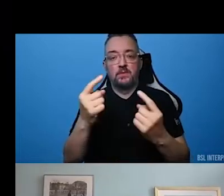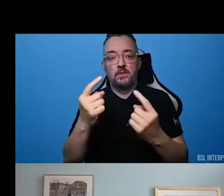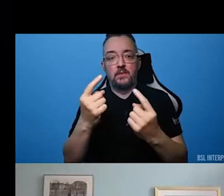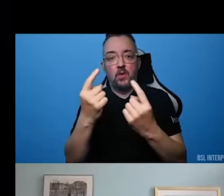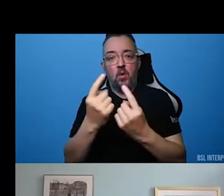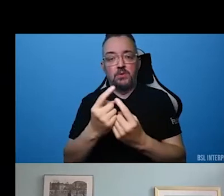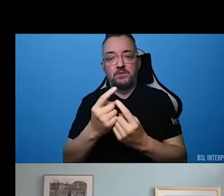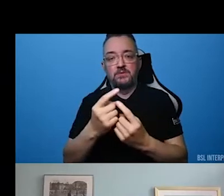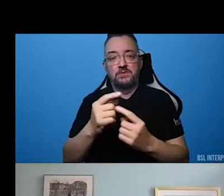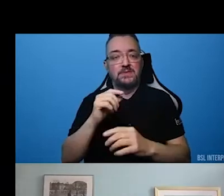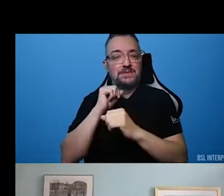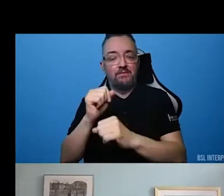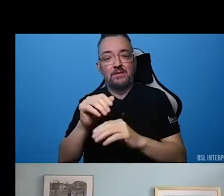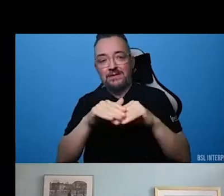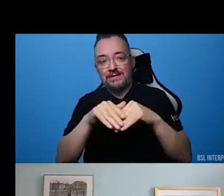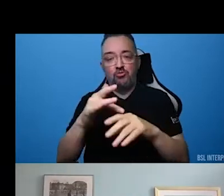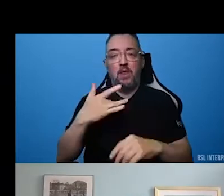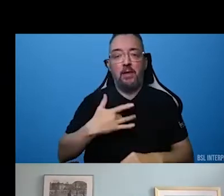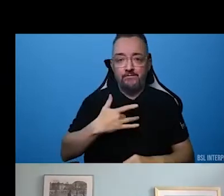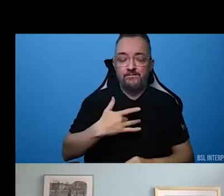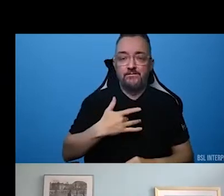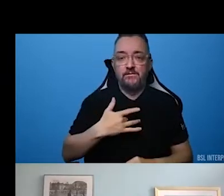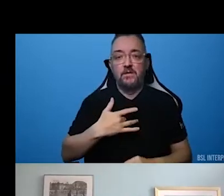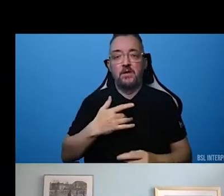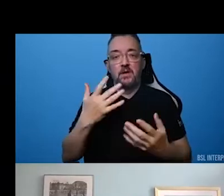slavery and national life and to ask certain questions.